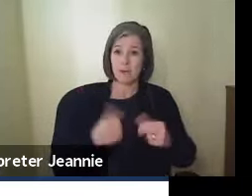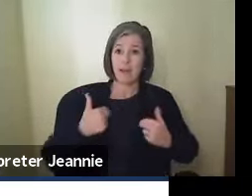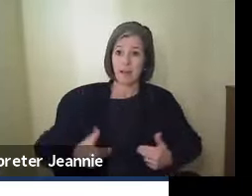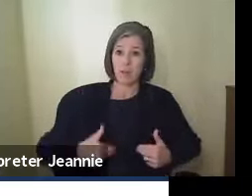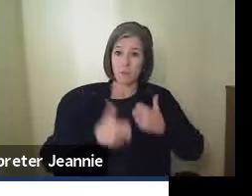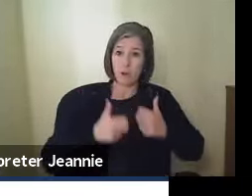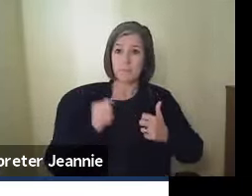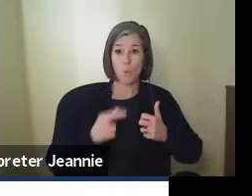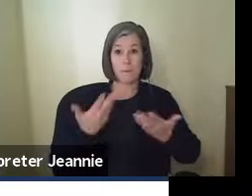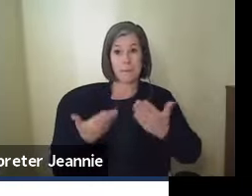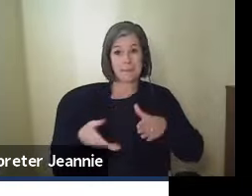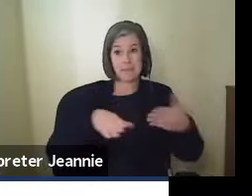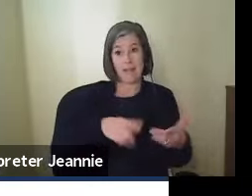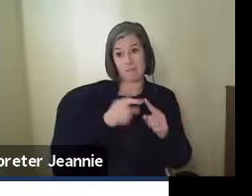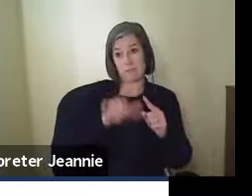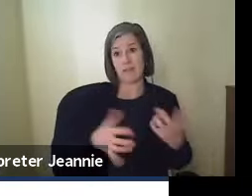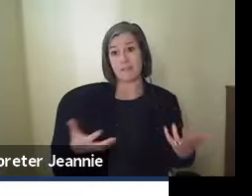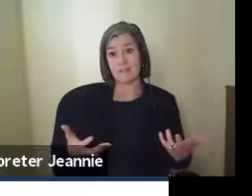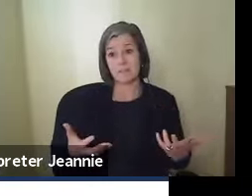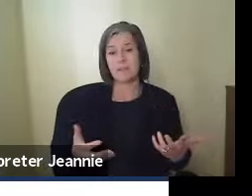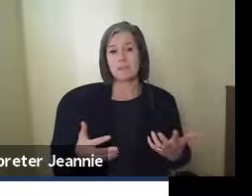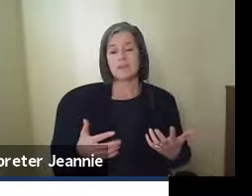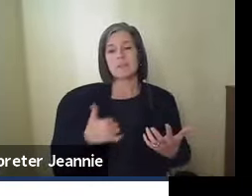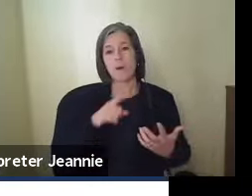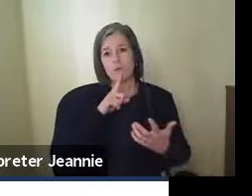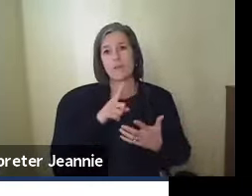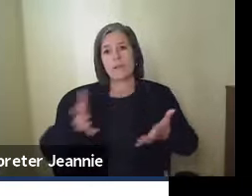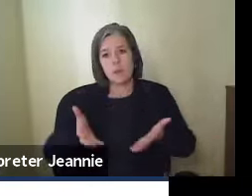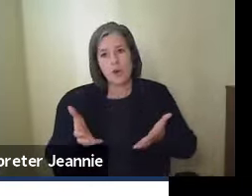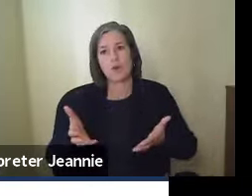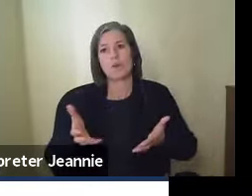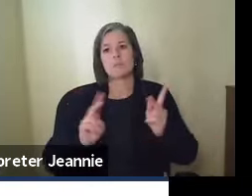I just want to say really encourage people to find out all of the information